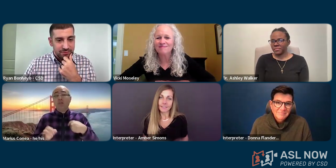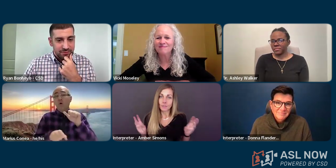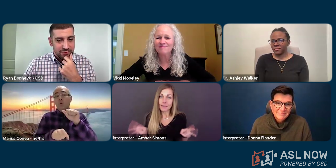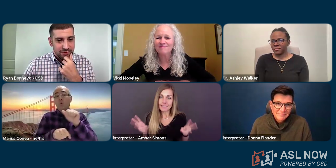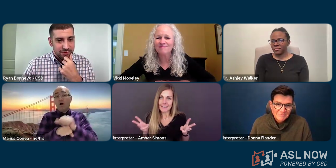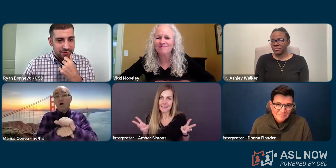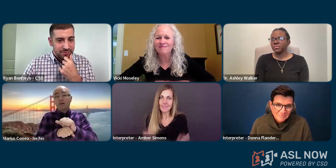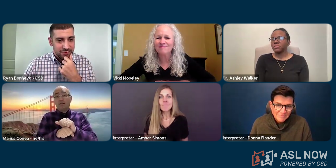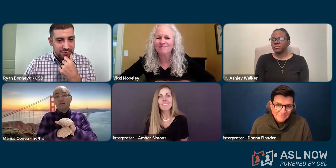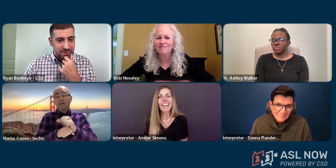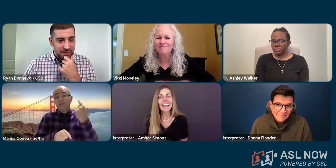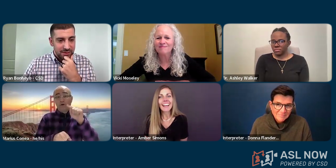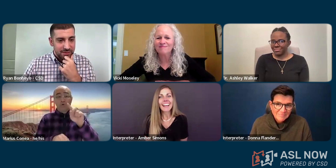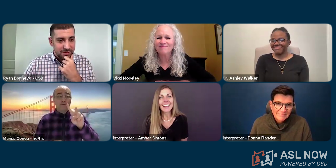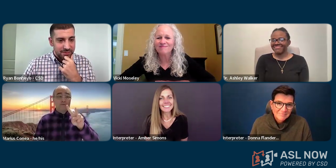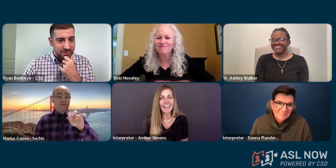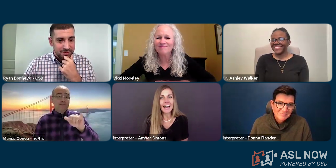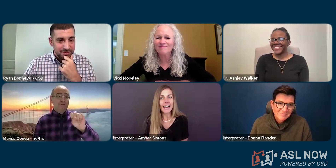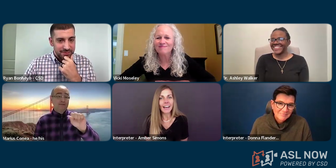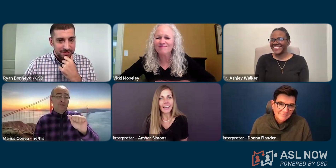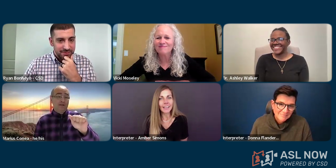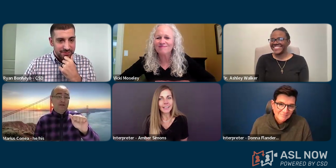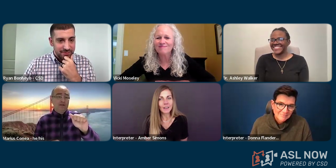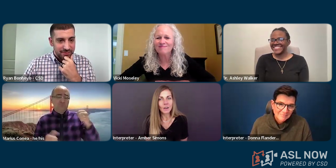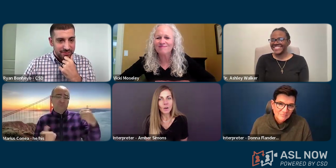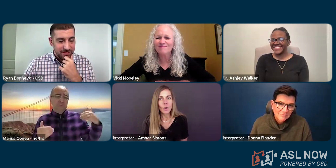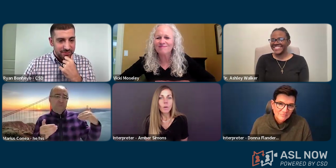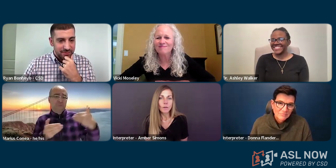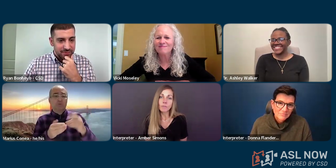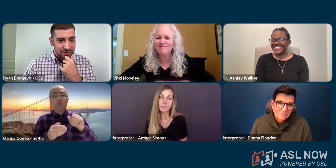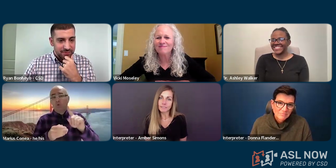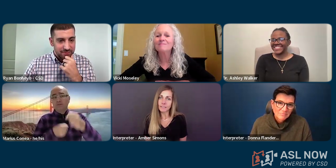This is my sign name and I work for Visa